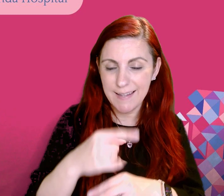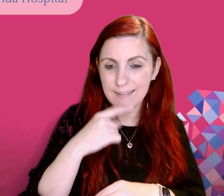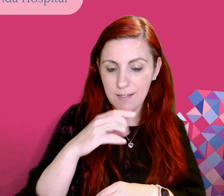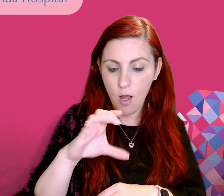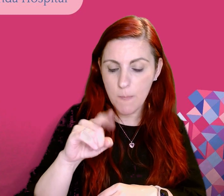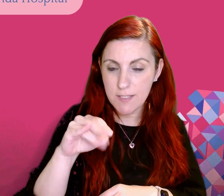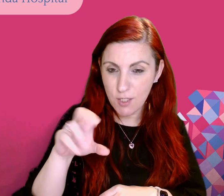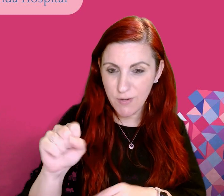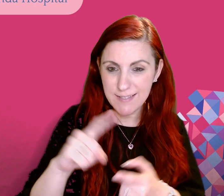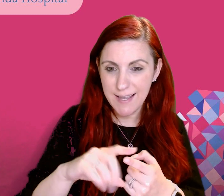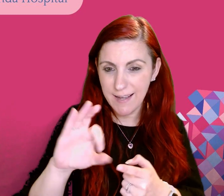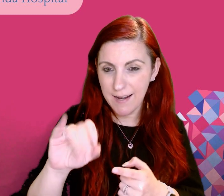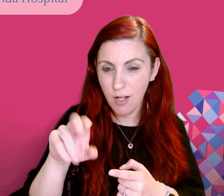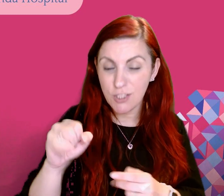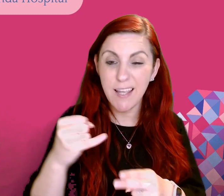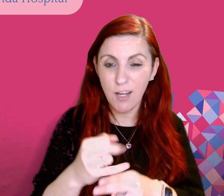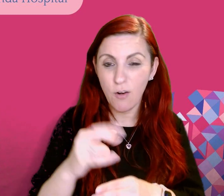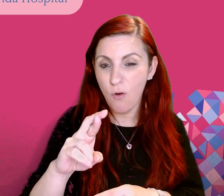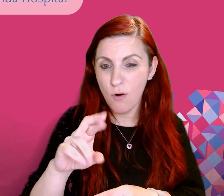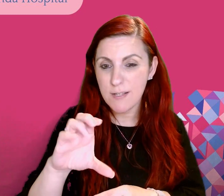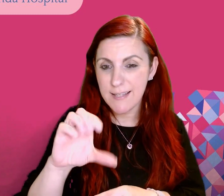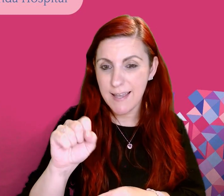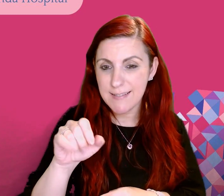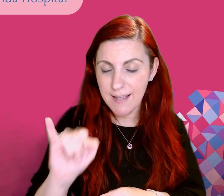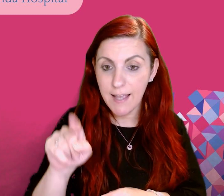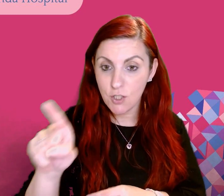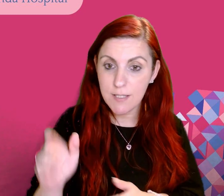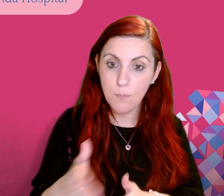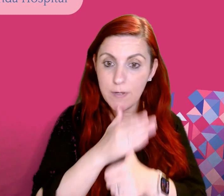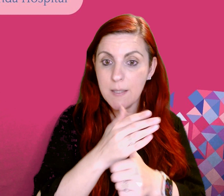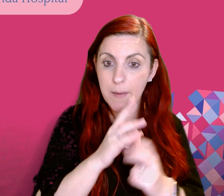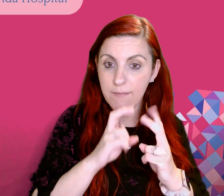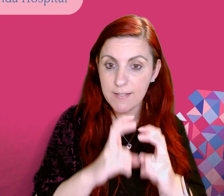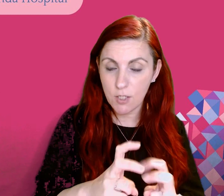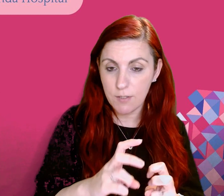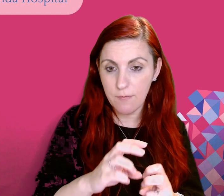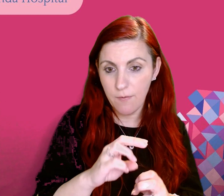and Gynecology at rcsi and she is the principal investigator or the pi of the Ireland trial and